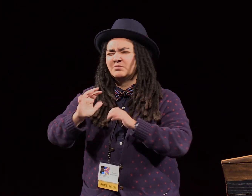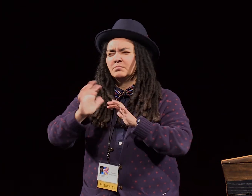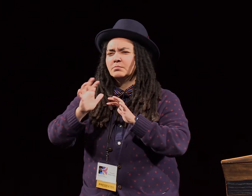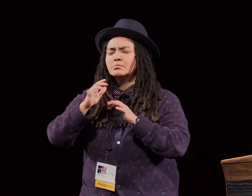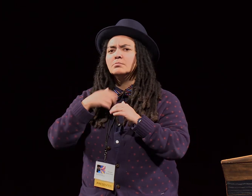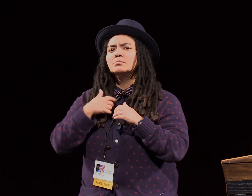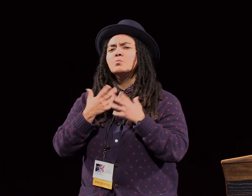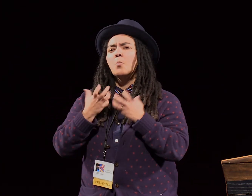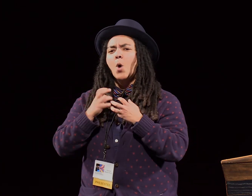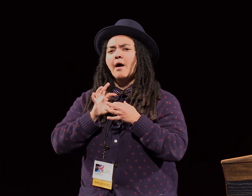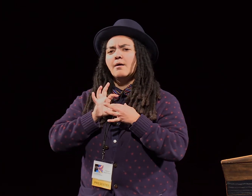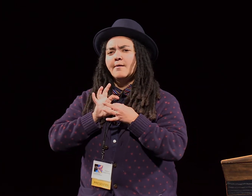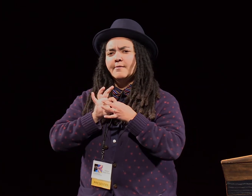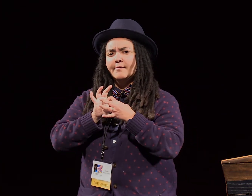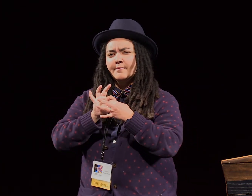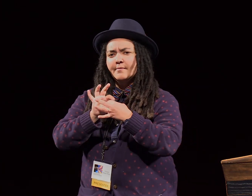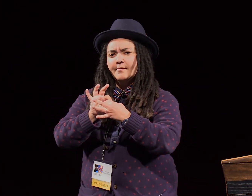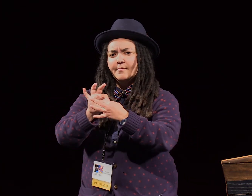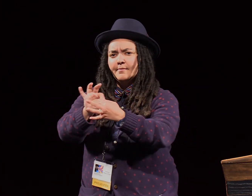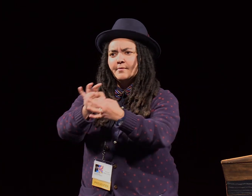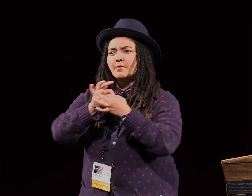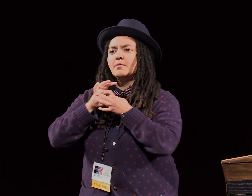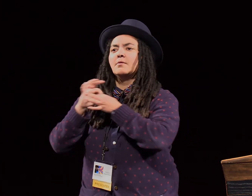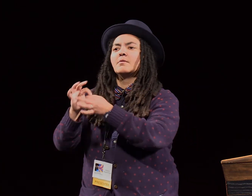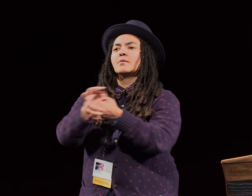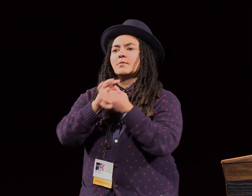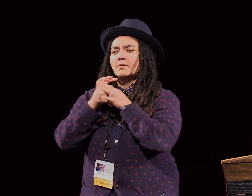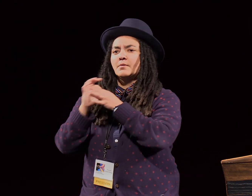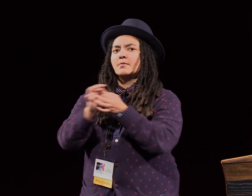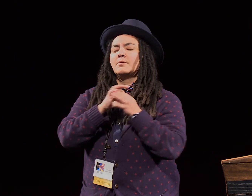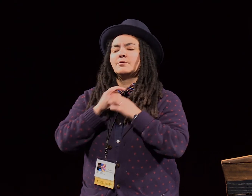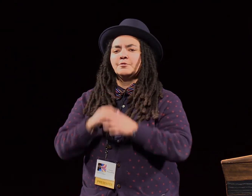It's not separate pieces. It really focuses on cohesion.